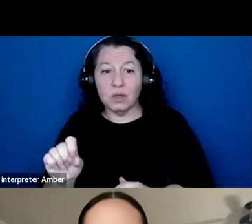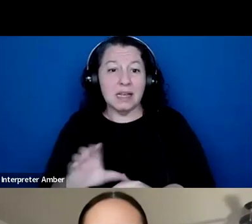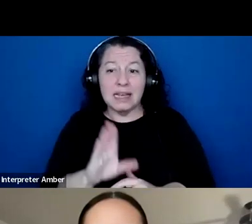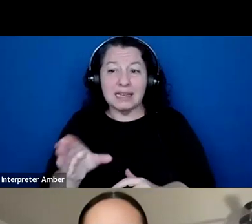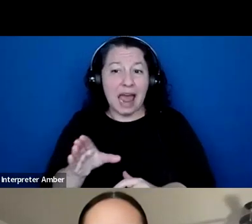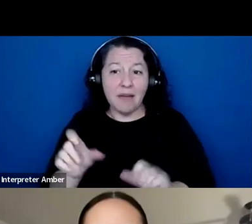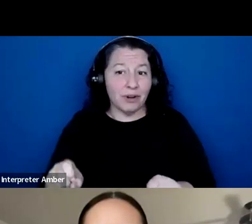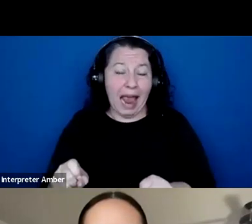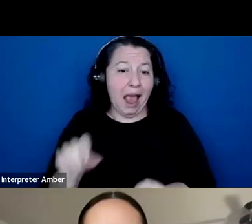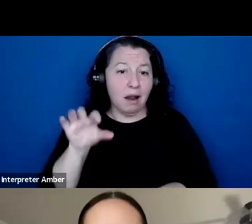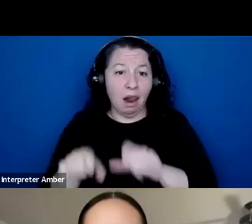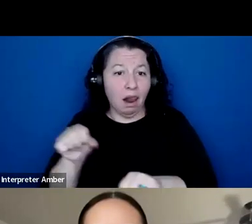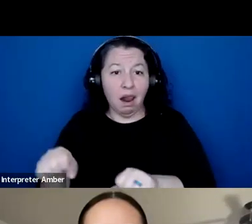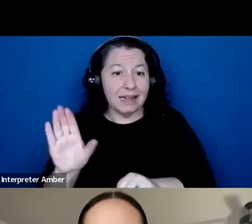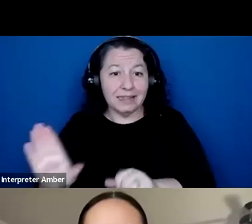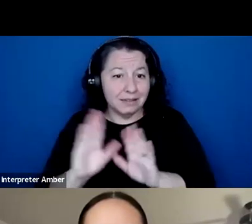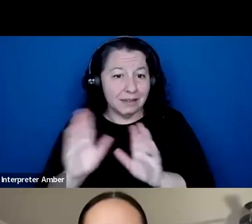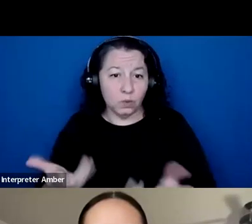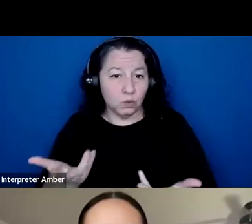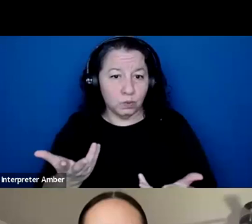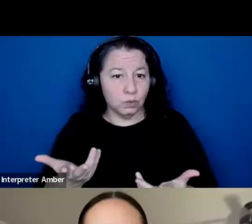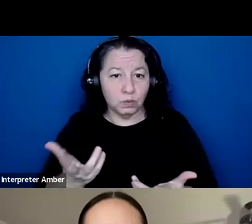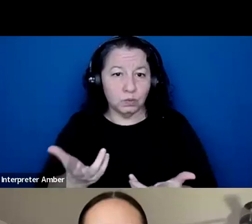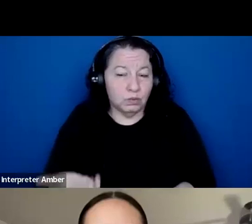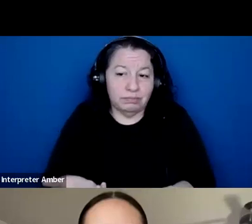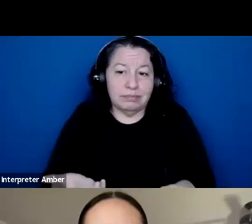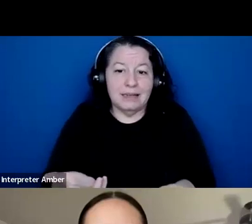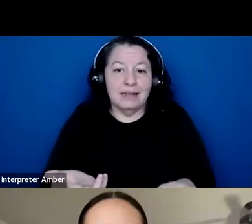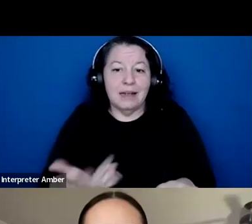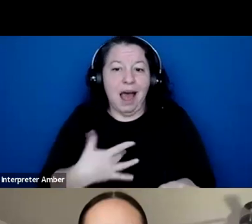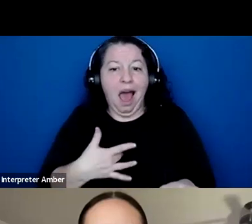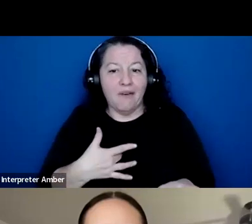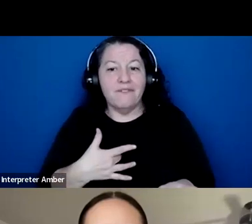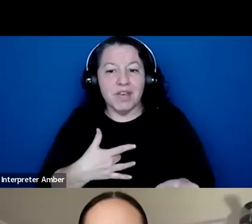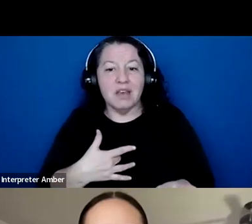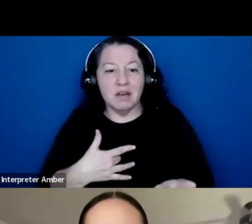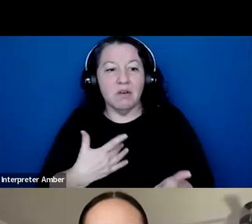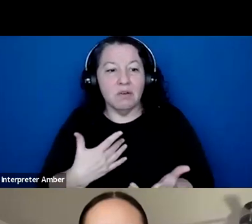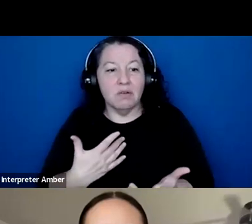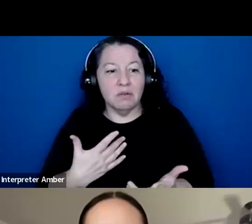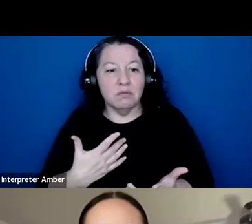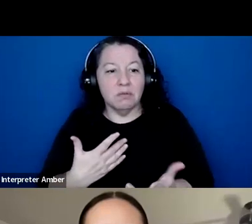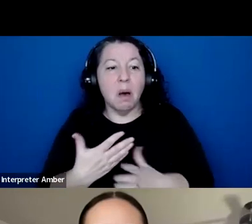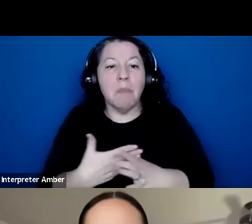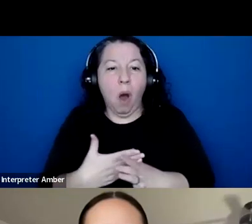And so I am disturbed by violence of all kinds everywhere.